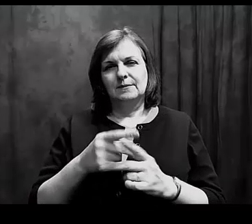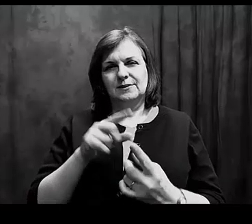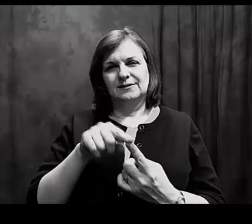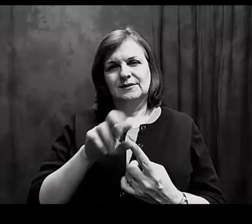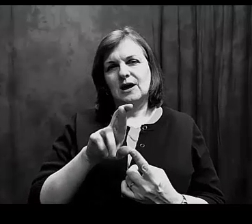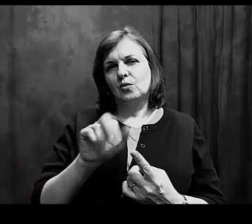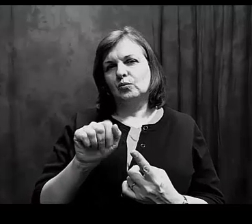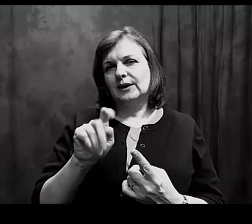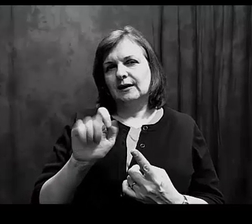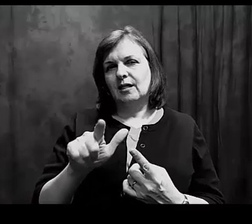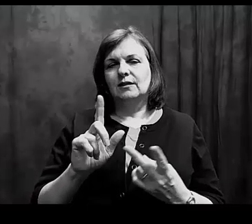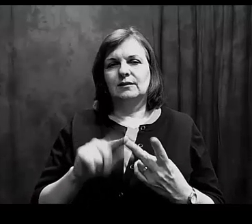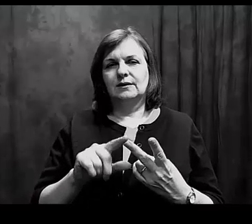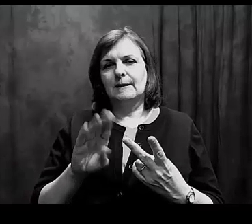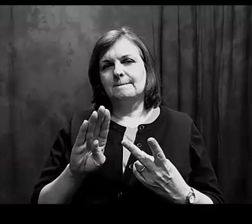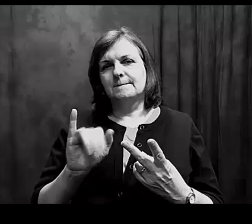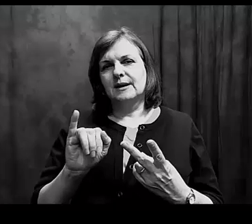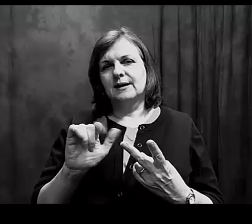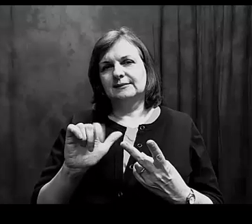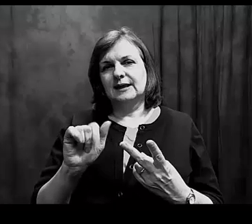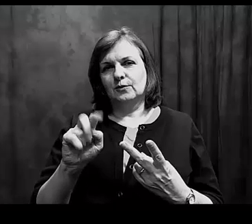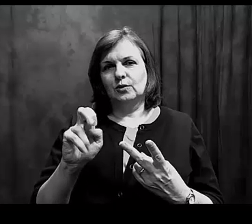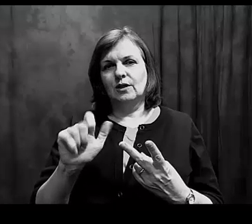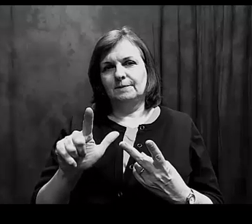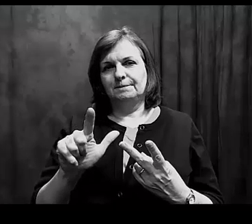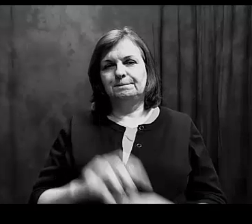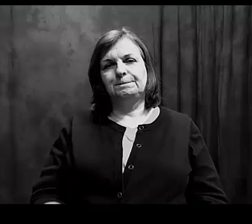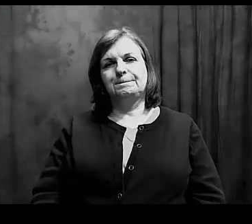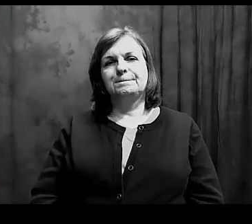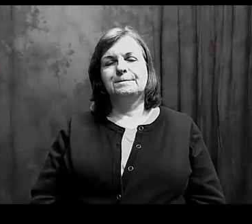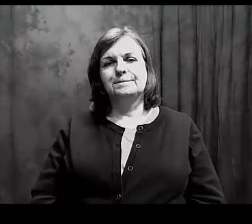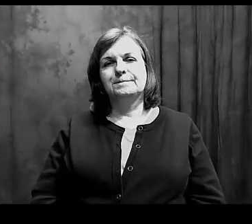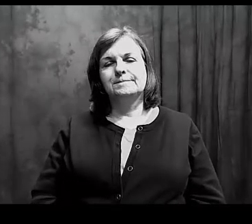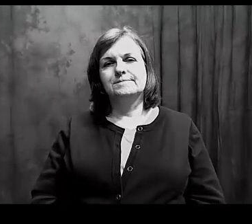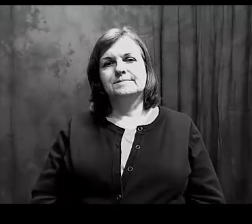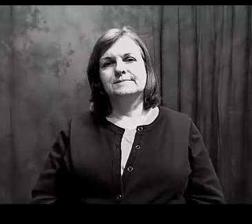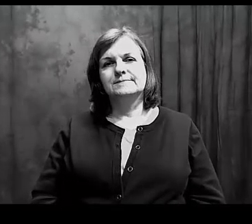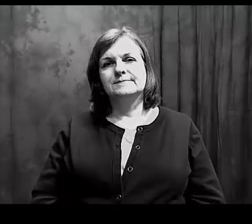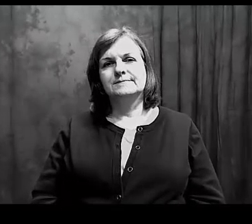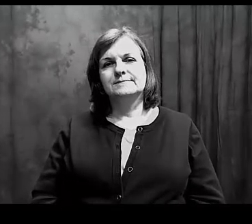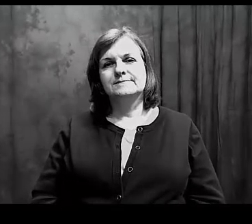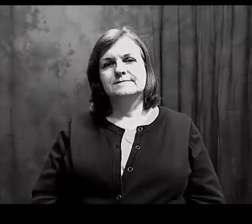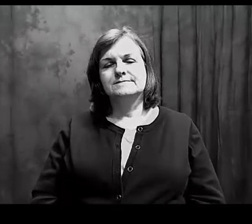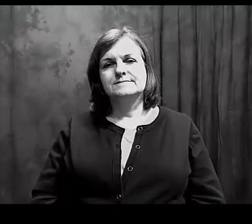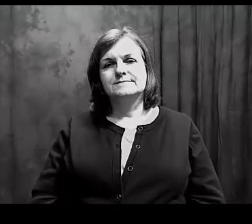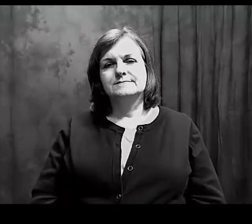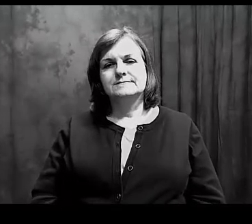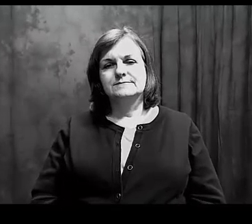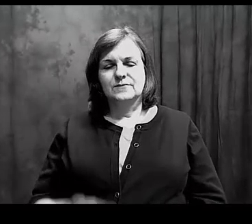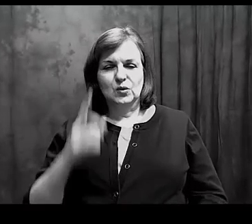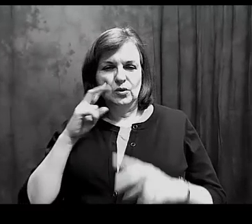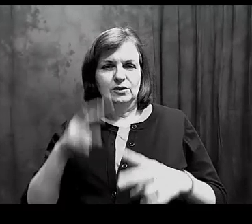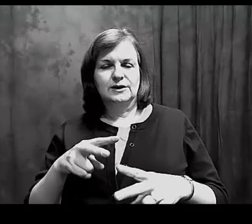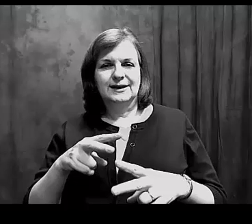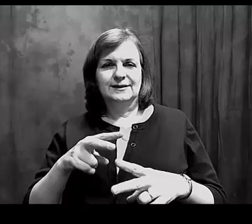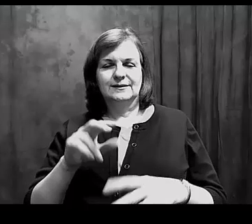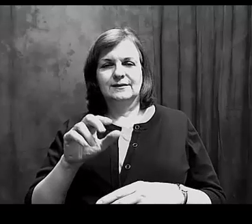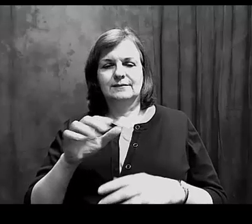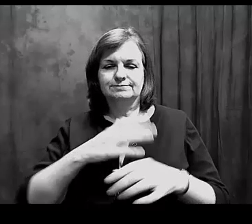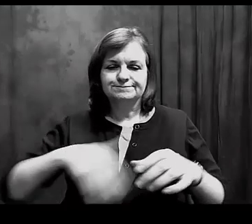we'll look at different types of symmetry -- they are primarily radial